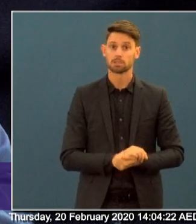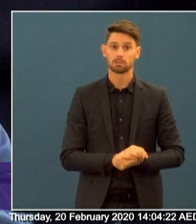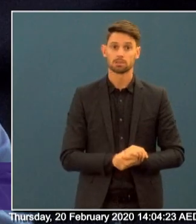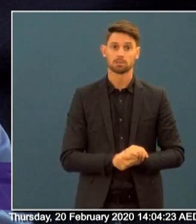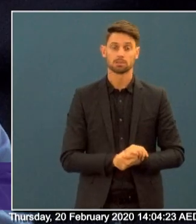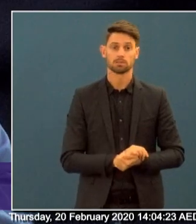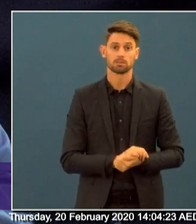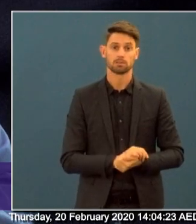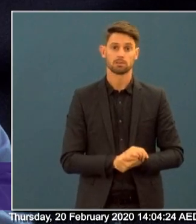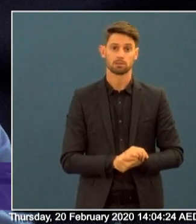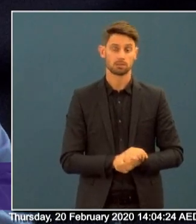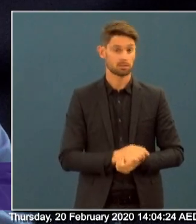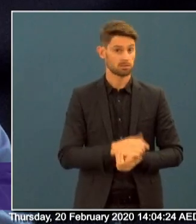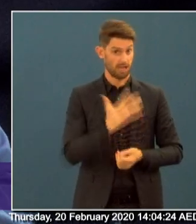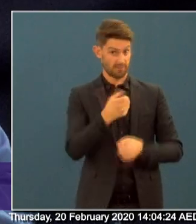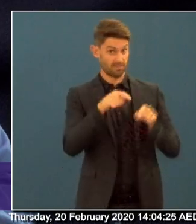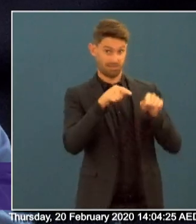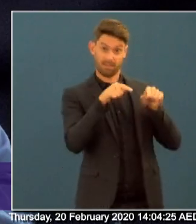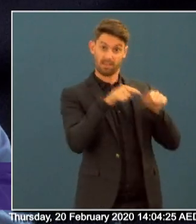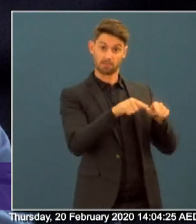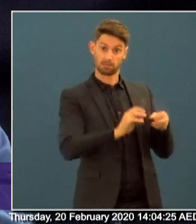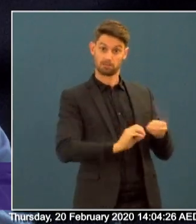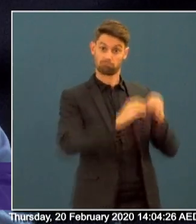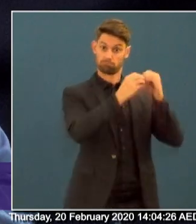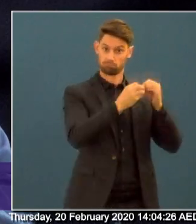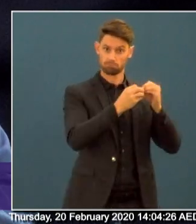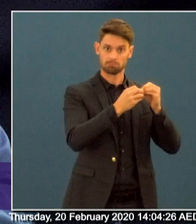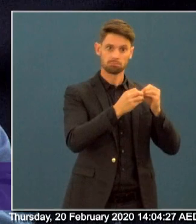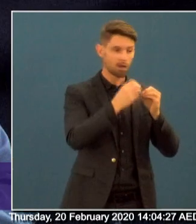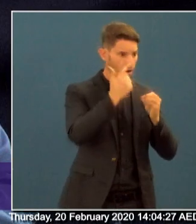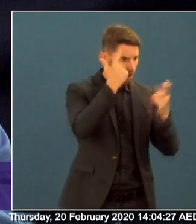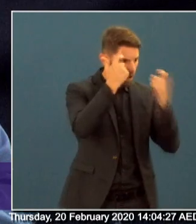but that have been concluded by a group that may help around mental health.